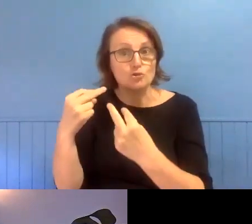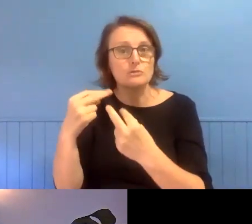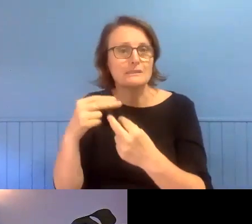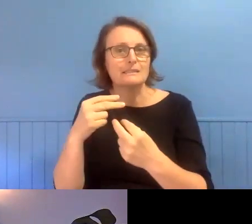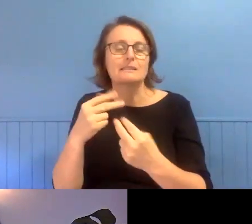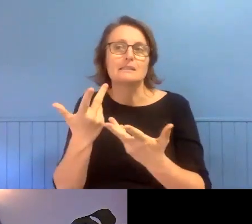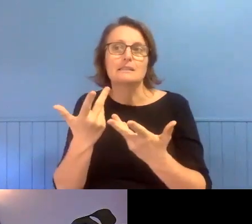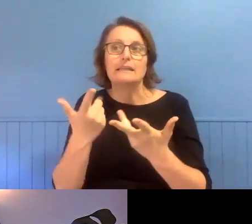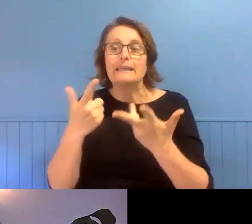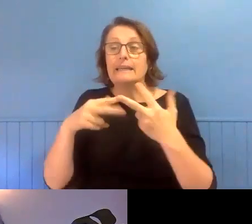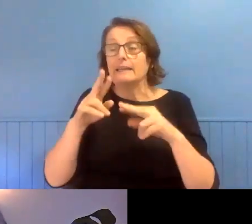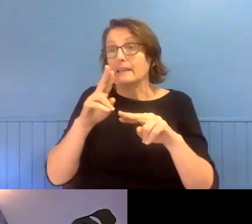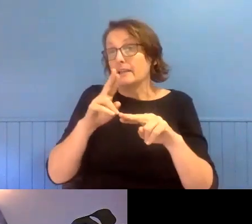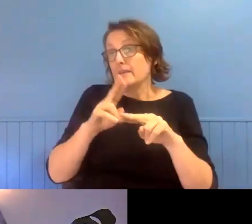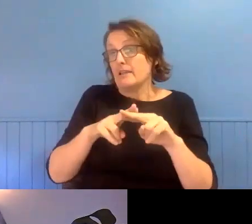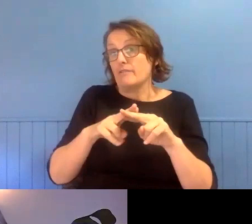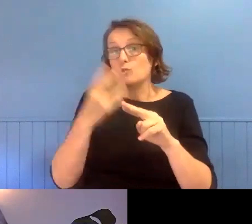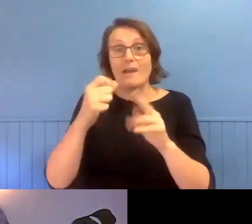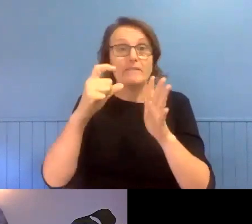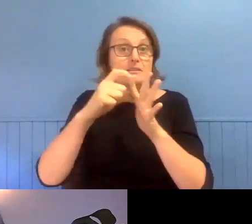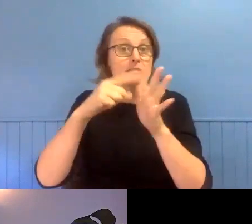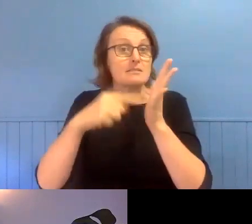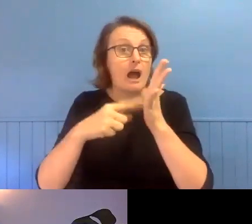network that you can start with, that really gives you something to